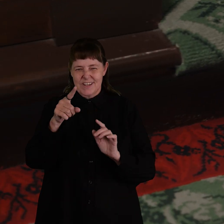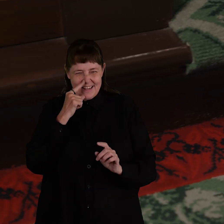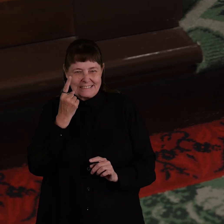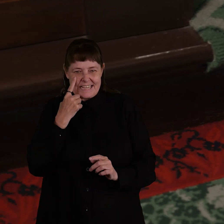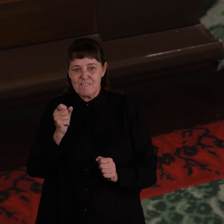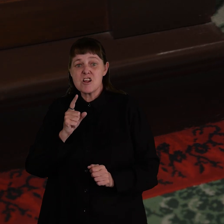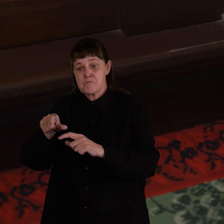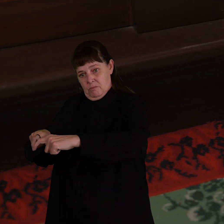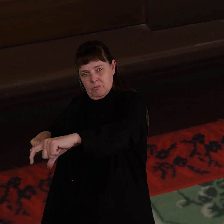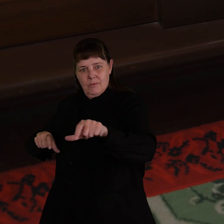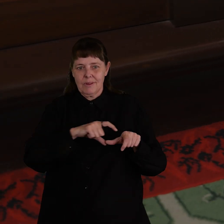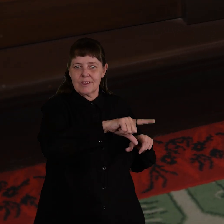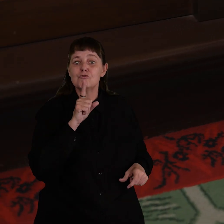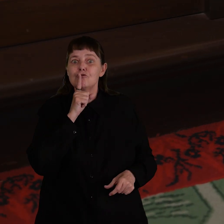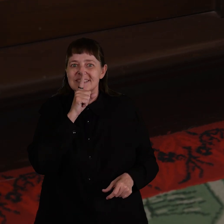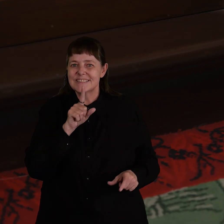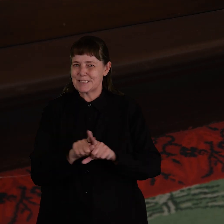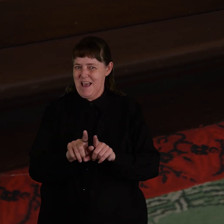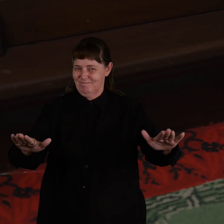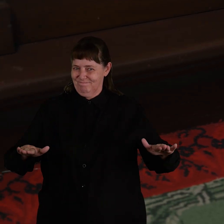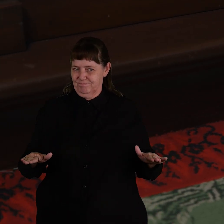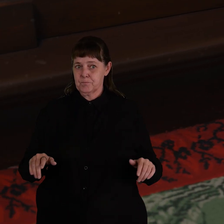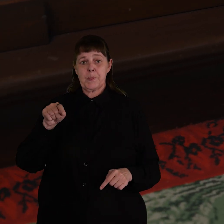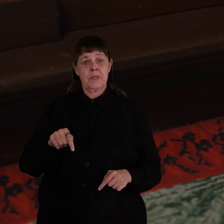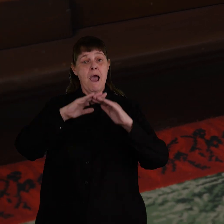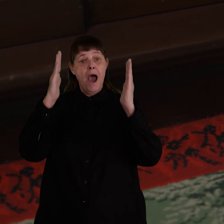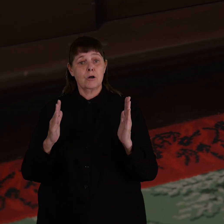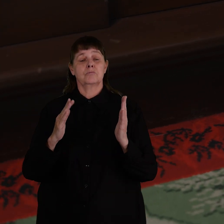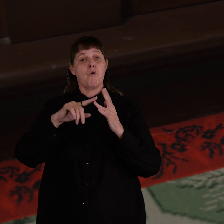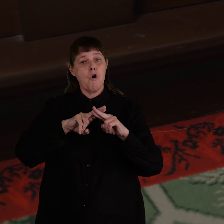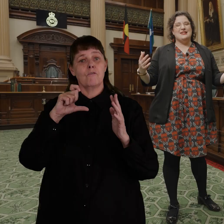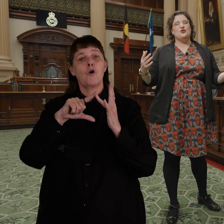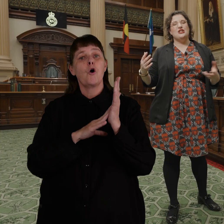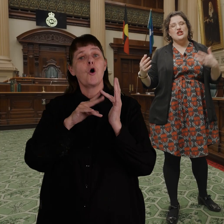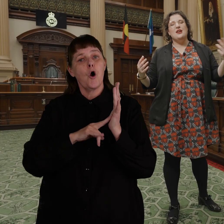emblem. You can see a red line similar to this in the House of Commons, and it's a tradition